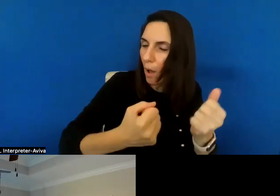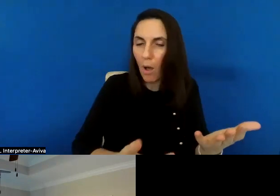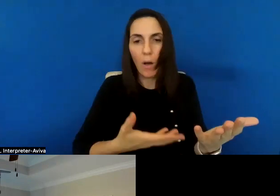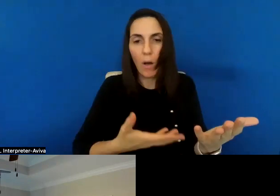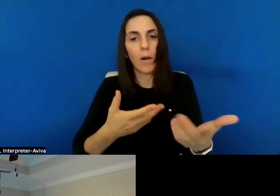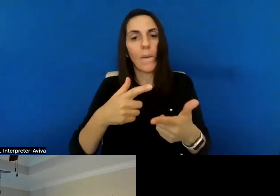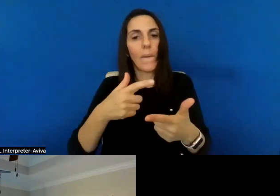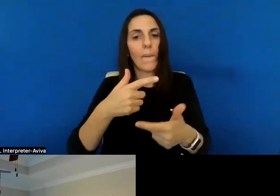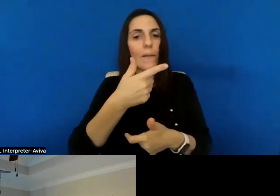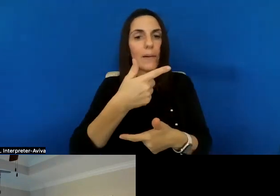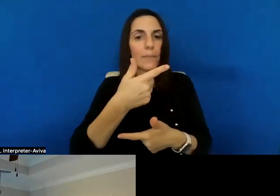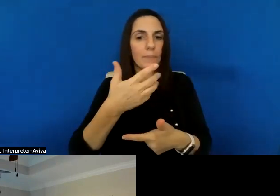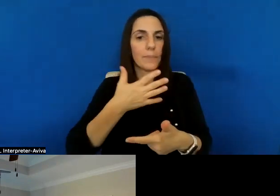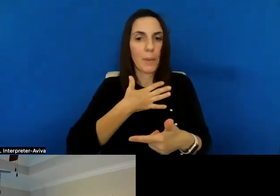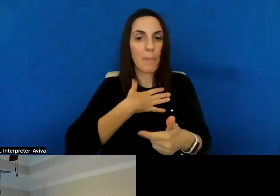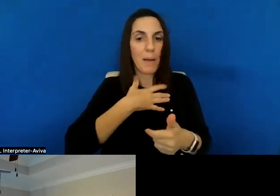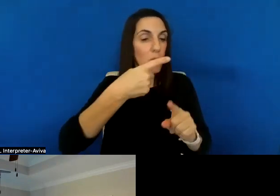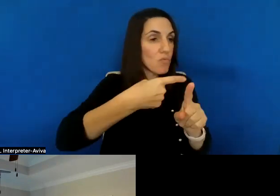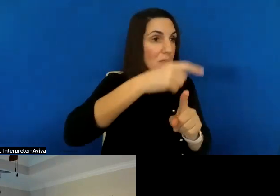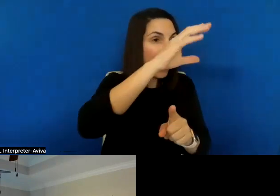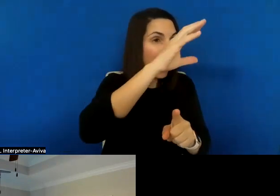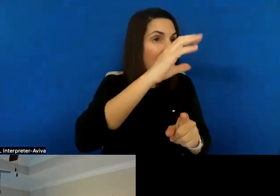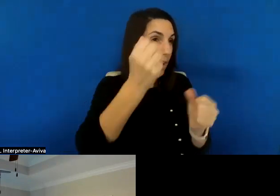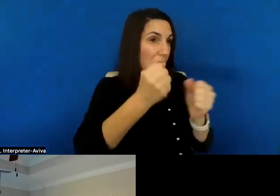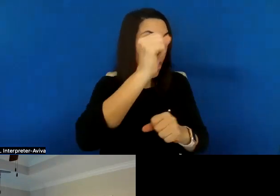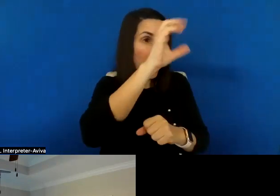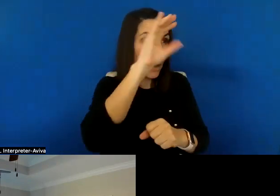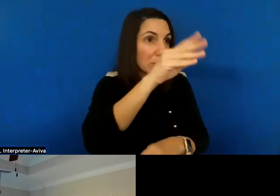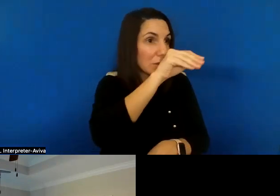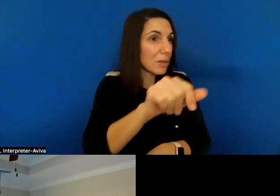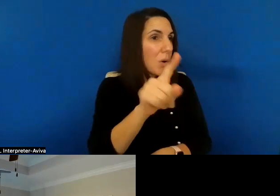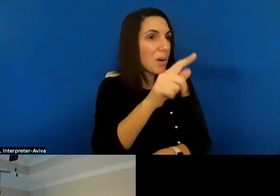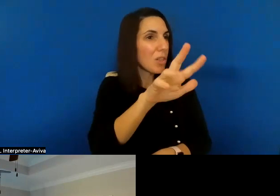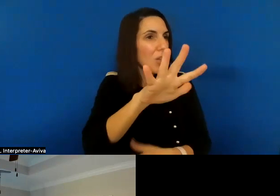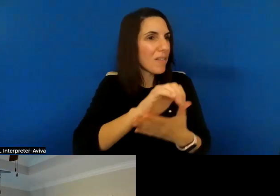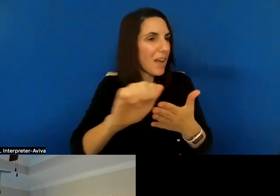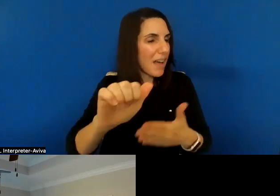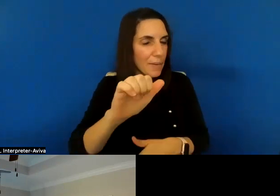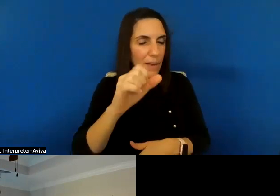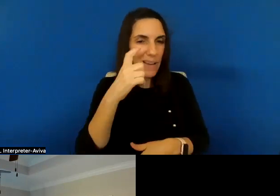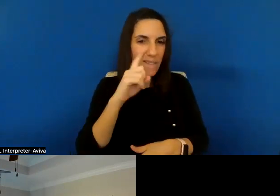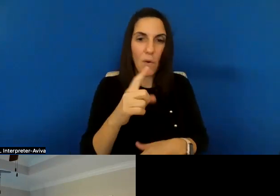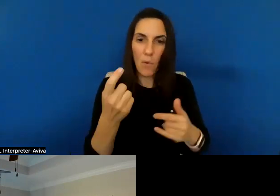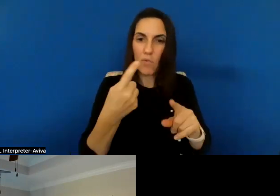Kico, my rental car company, you know, only covered $35 a day for a rental vehicle and